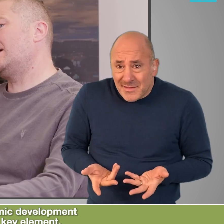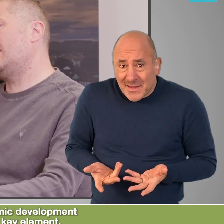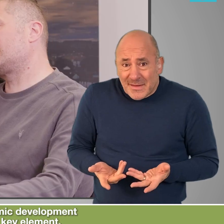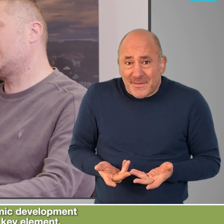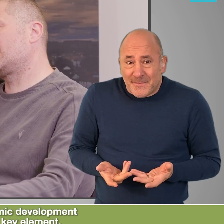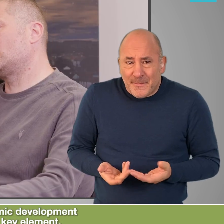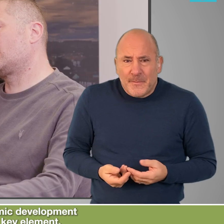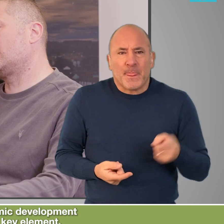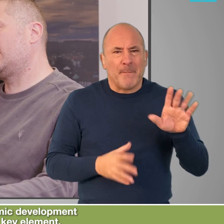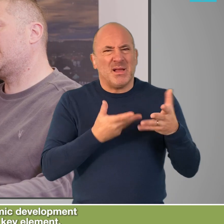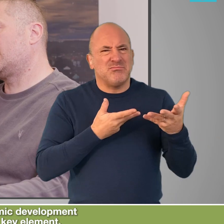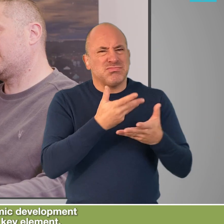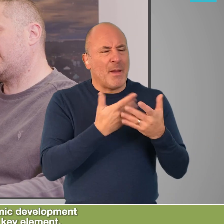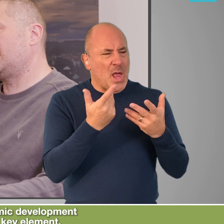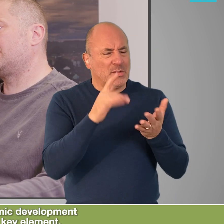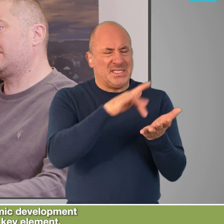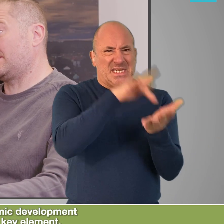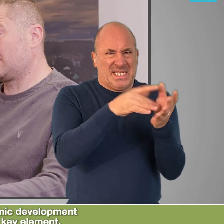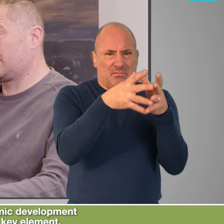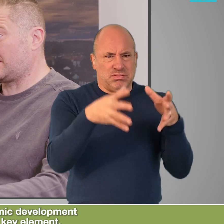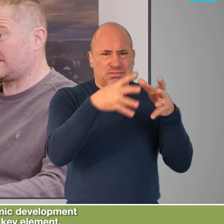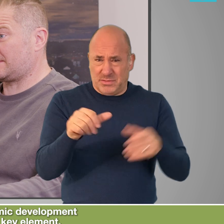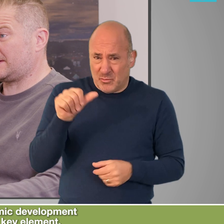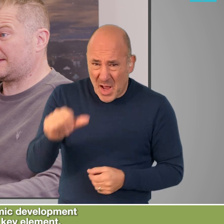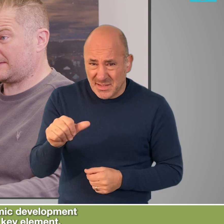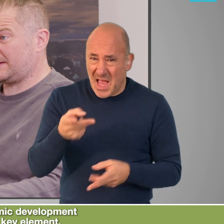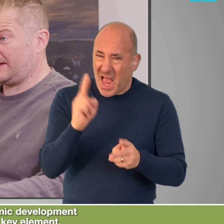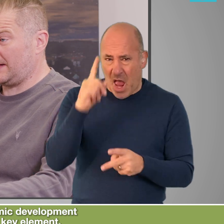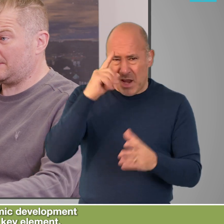Exactly. So again, economic development and planners, that's a key element.